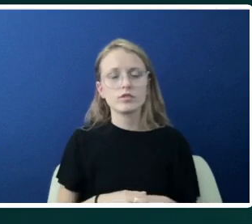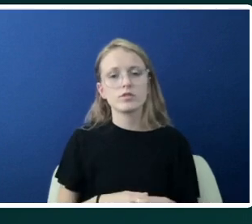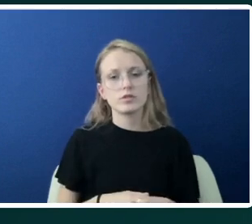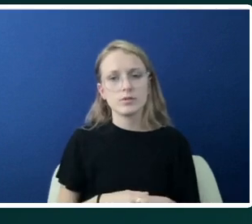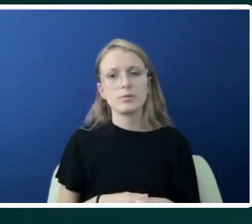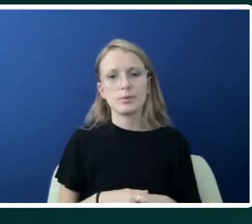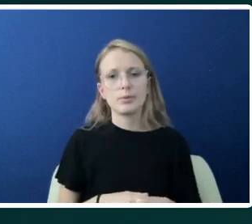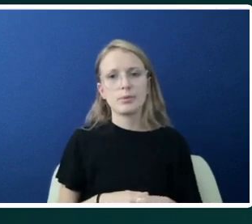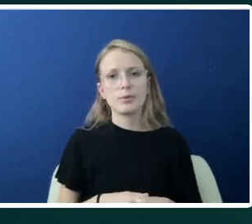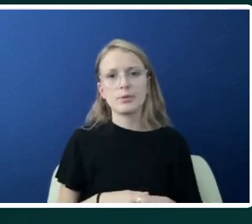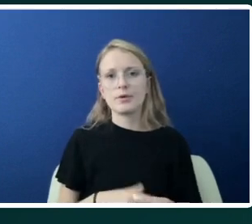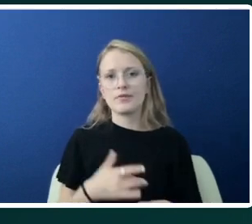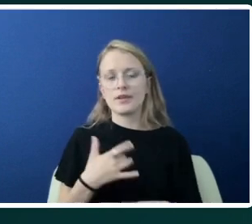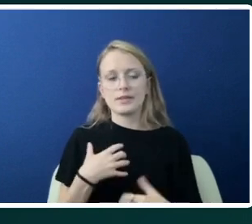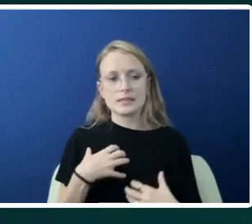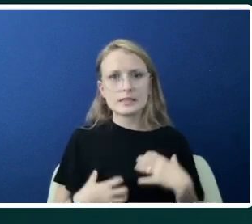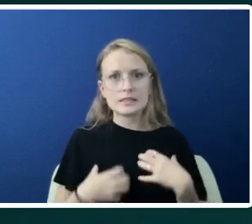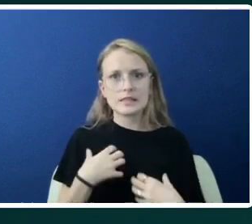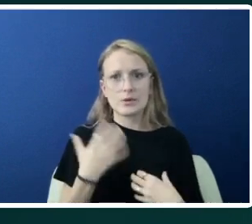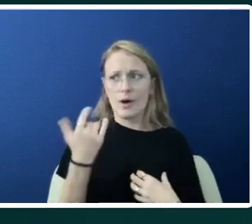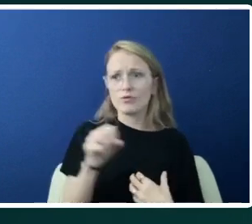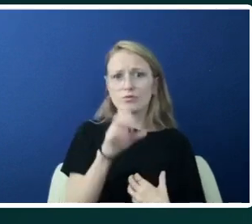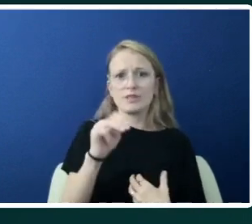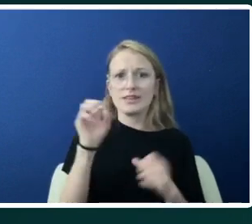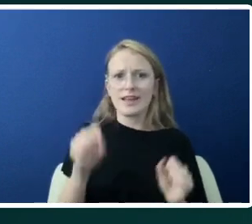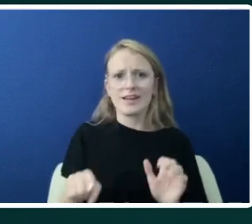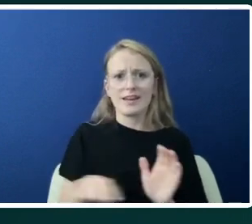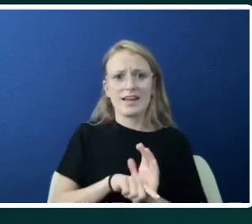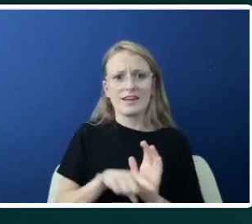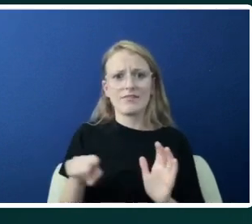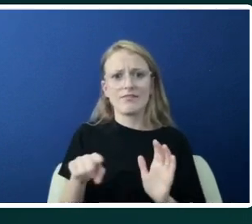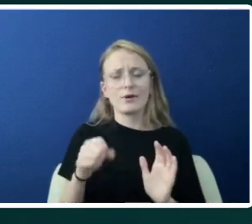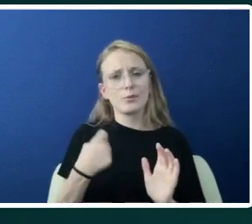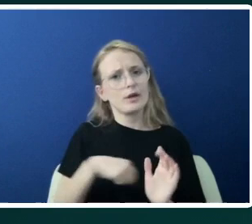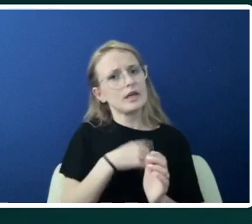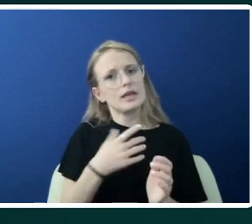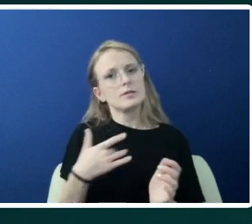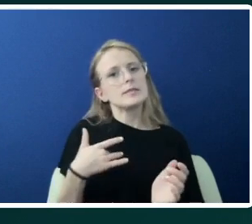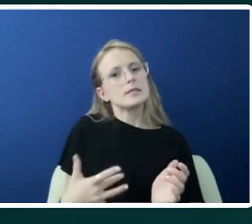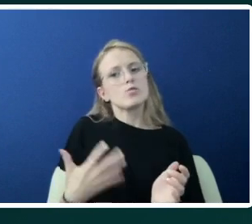definitely can have to kind of close it out of our classroom spaces. But as any teacher knows,